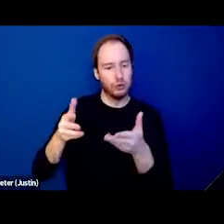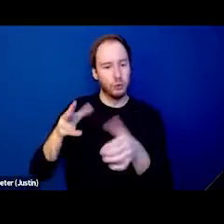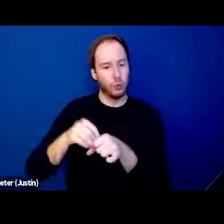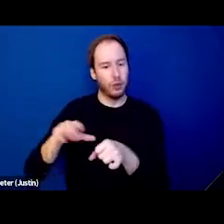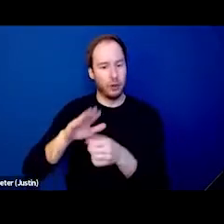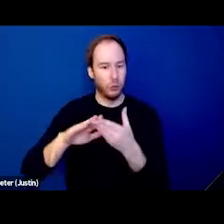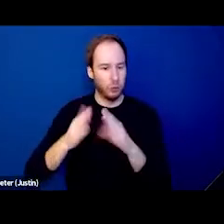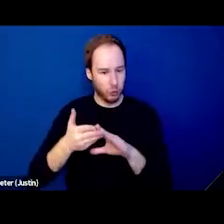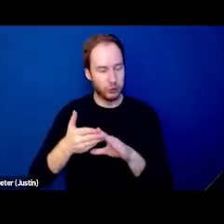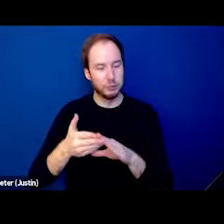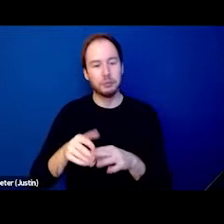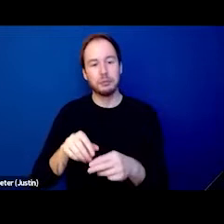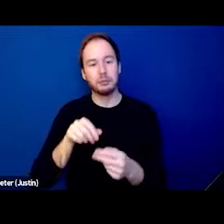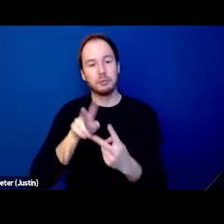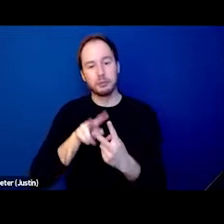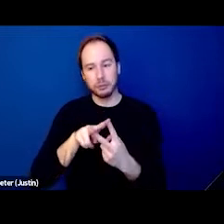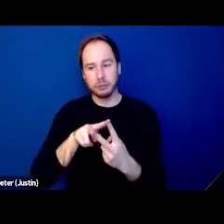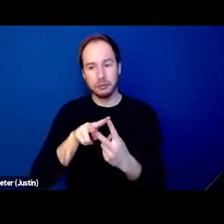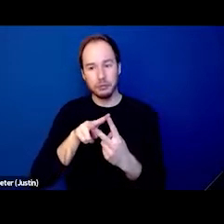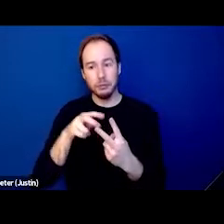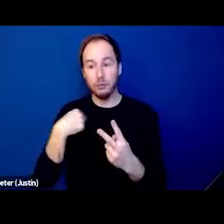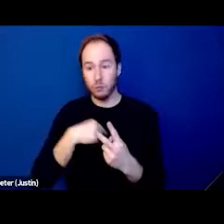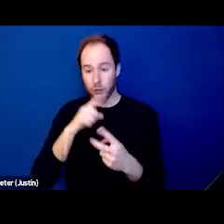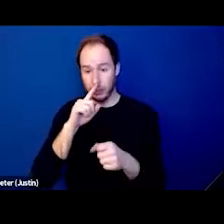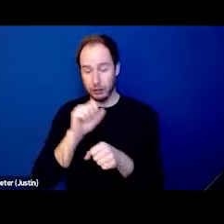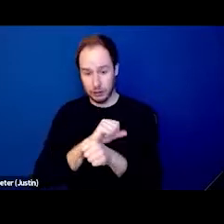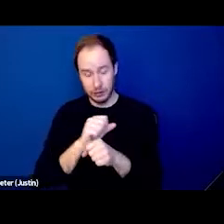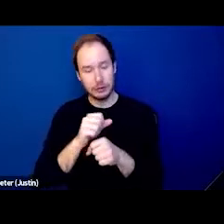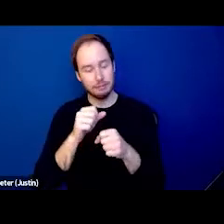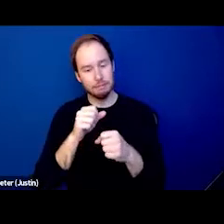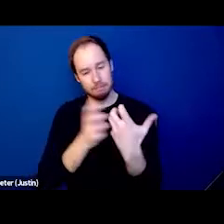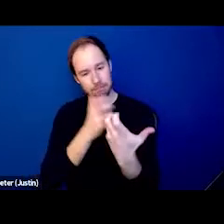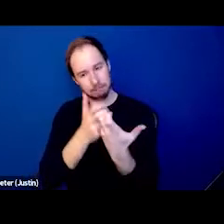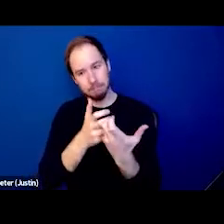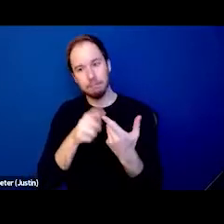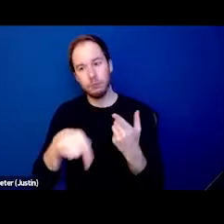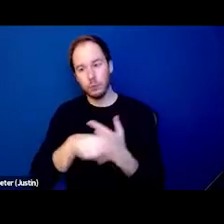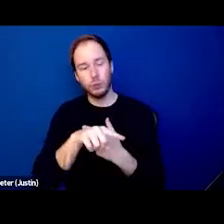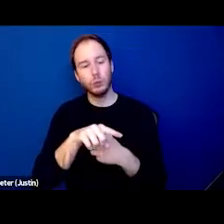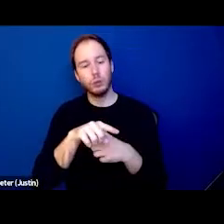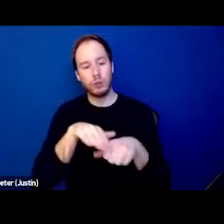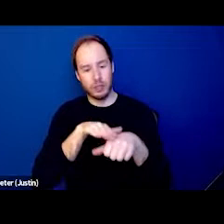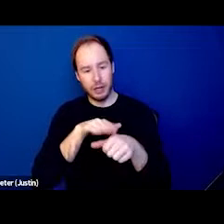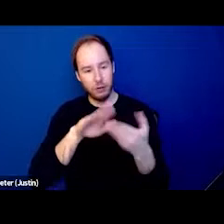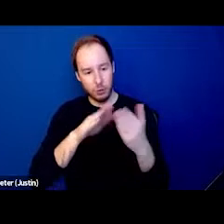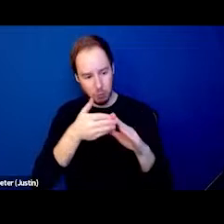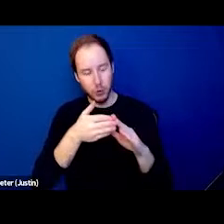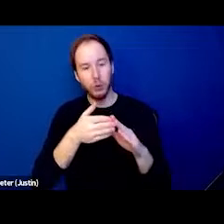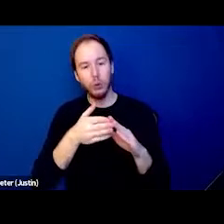So for these, we really tailored them to native communities and to working native individuals.